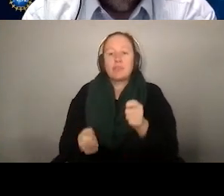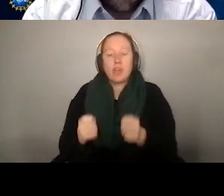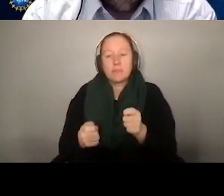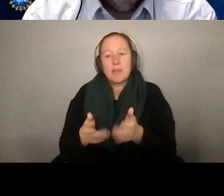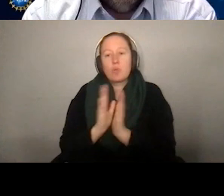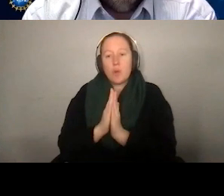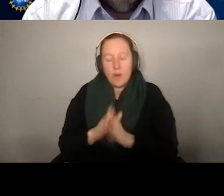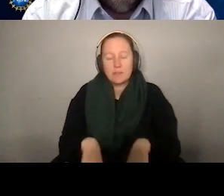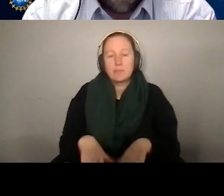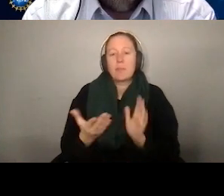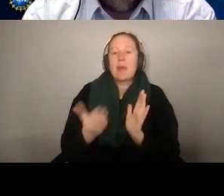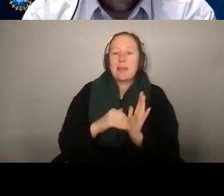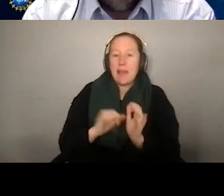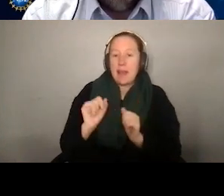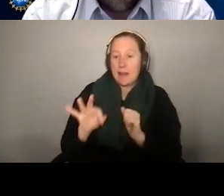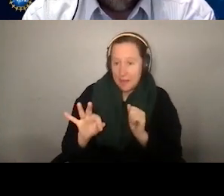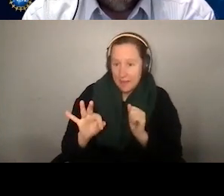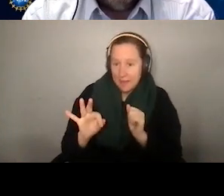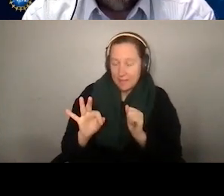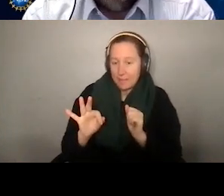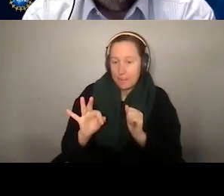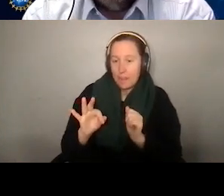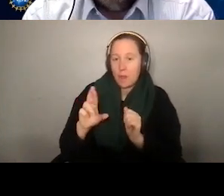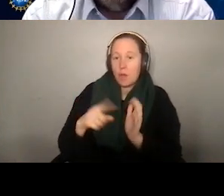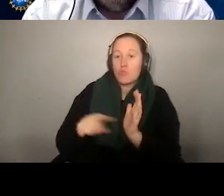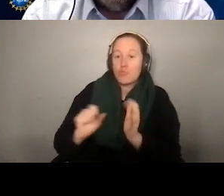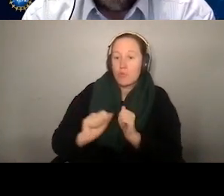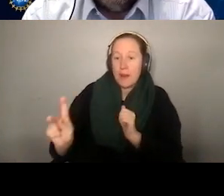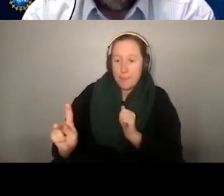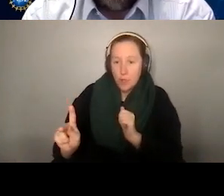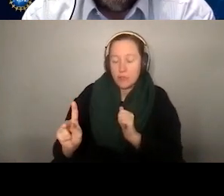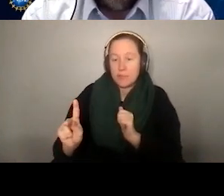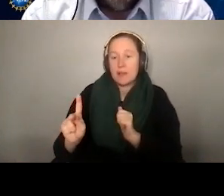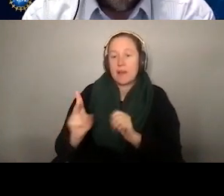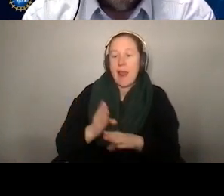Again, if the reimbursement request that you're requesting after financial close out